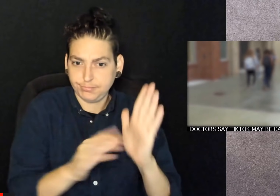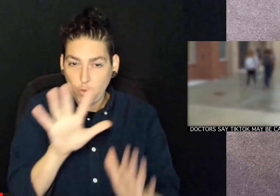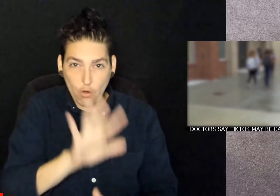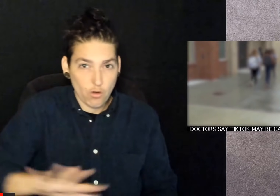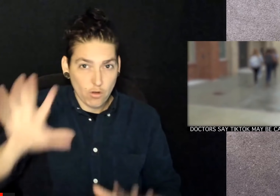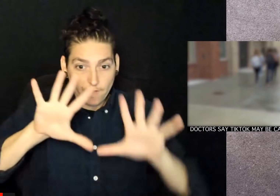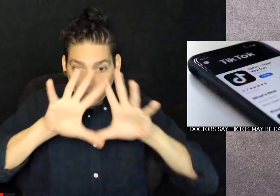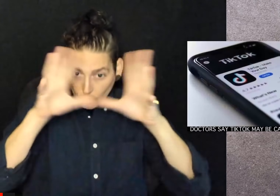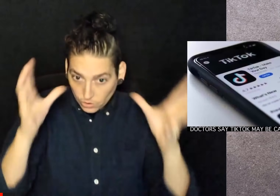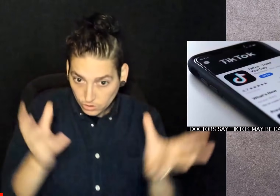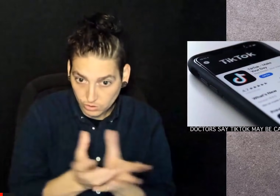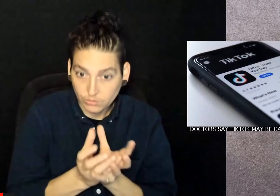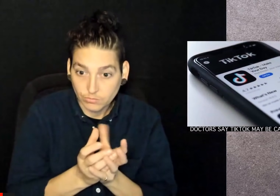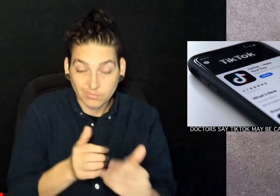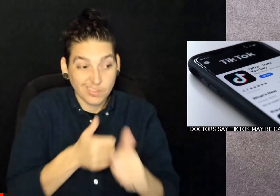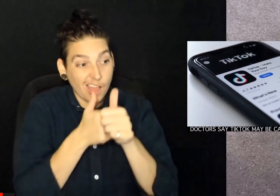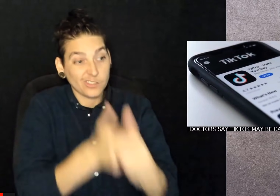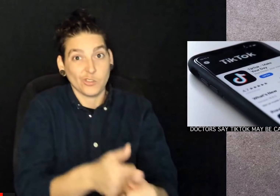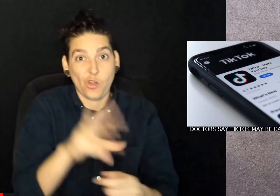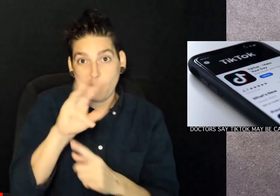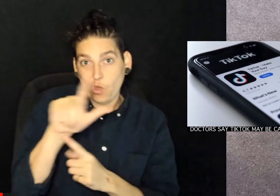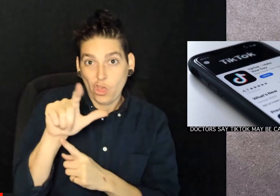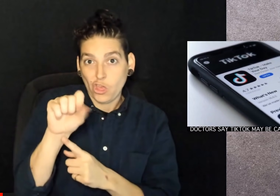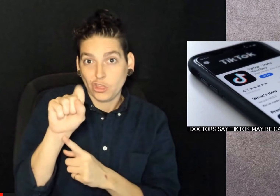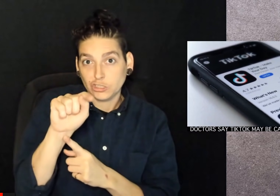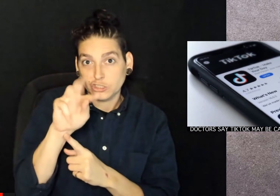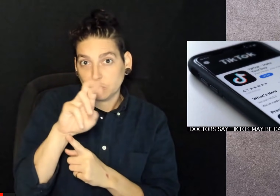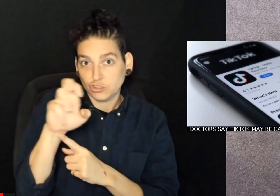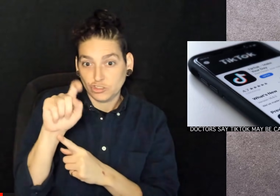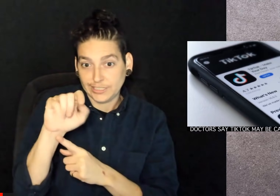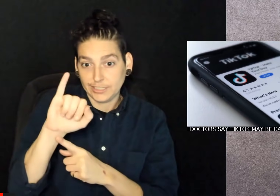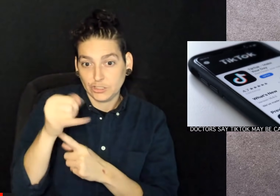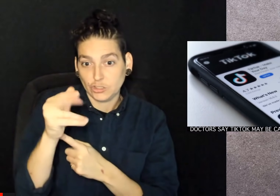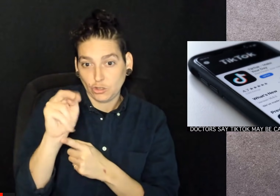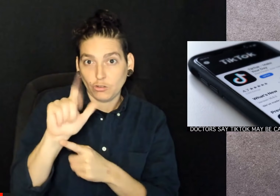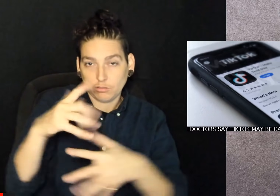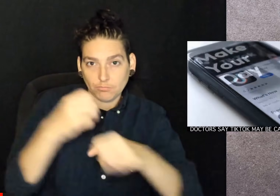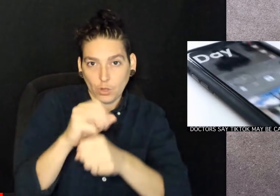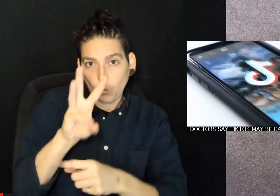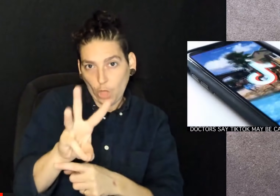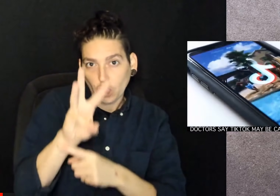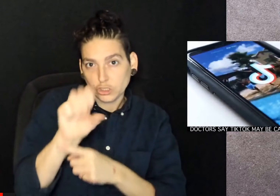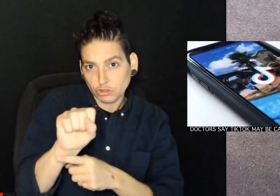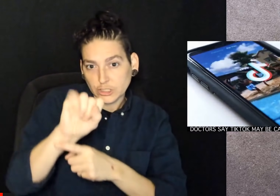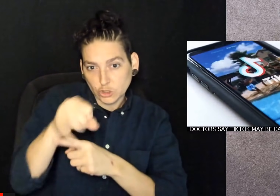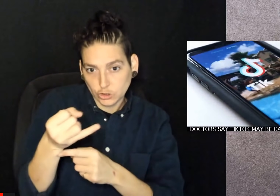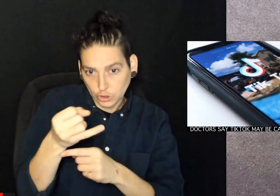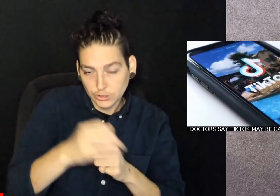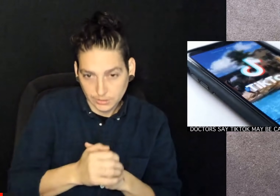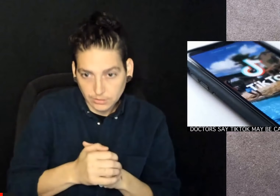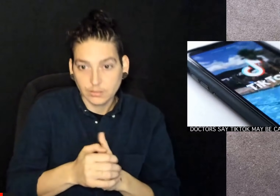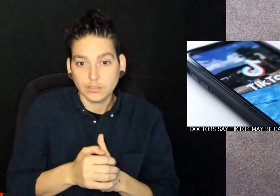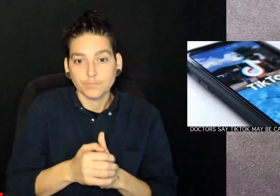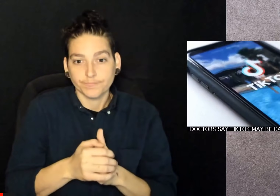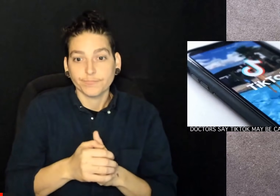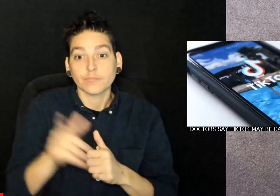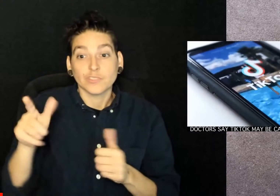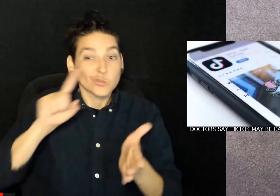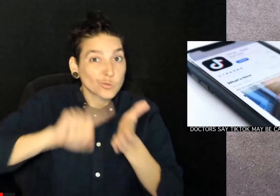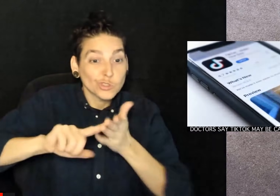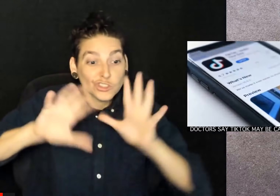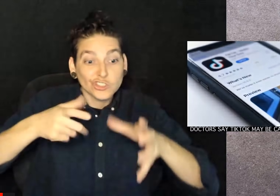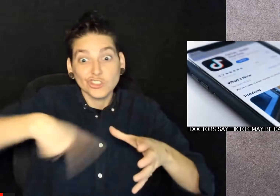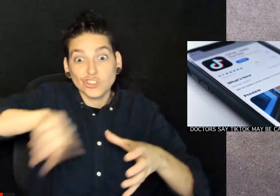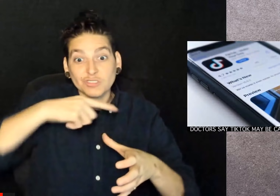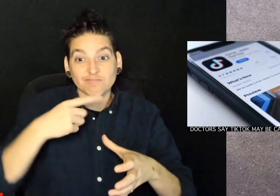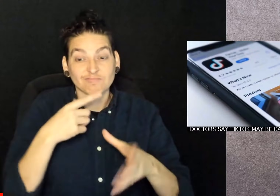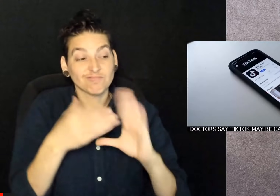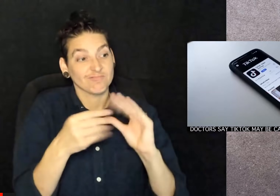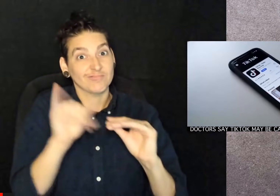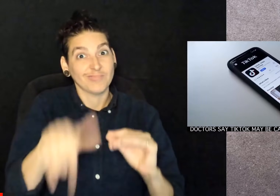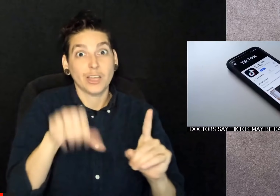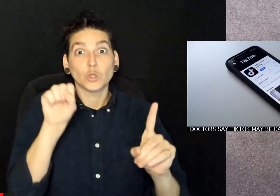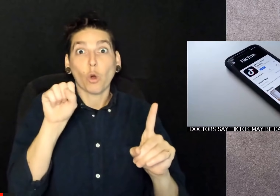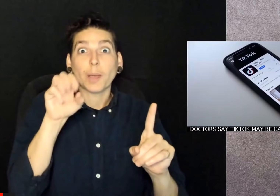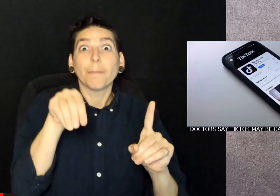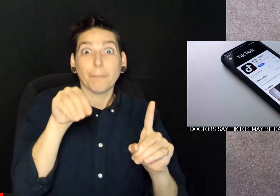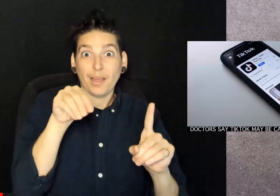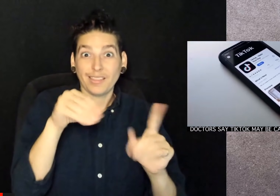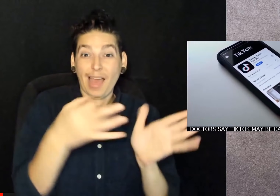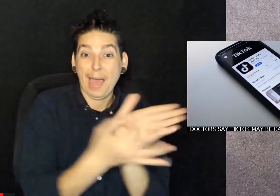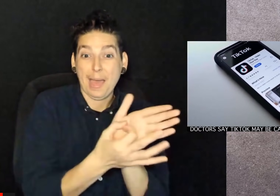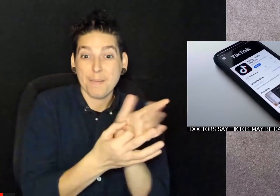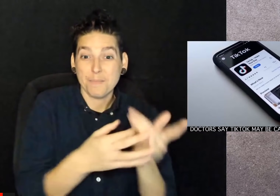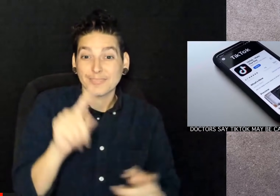all over the world and according to Wall Street Journal researchers the social media app TikTok